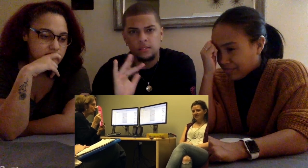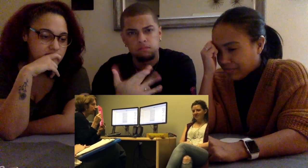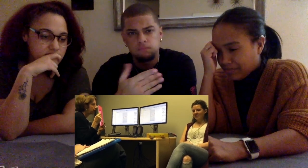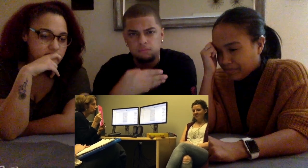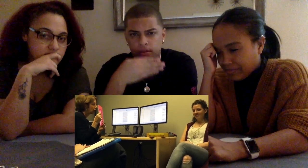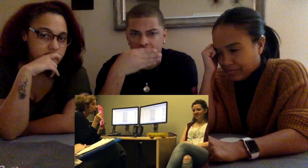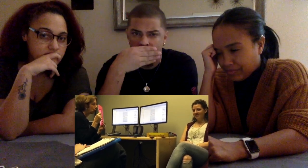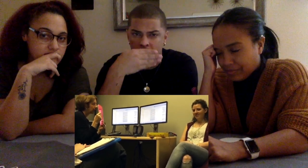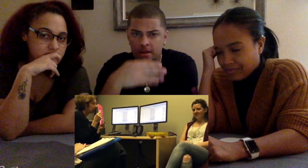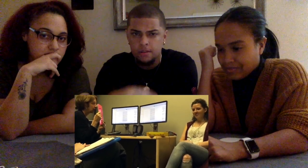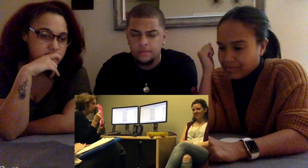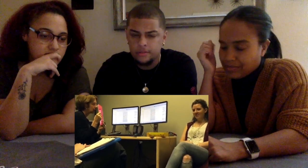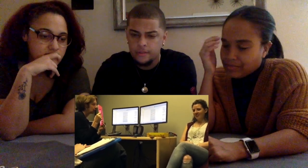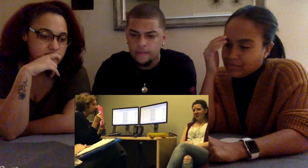Dante: I'm sick with the clipboard covering the mouth.